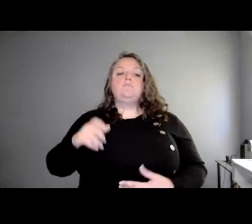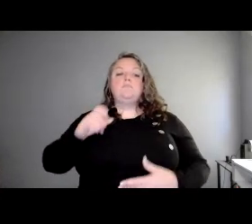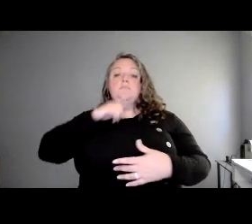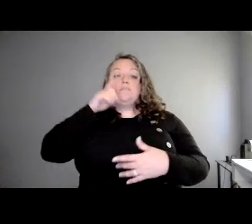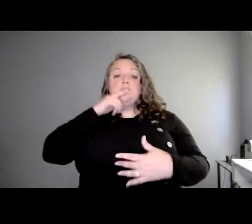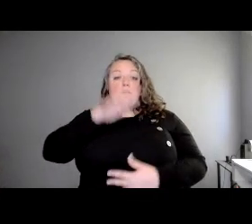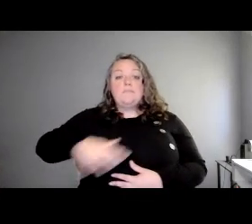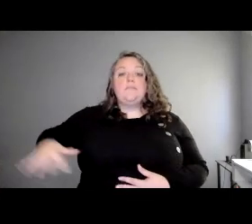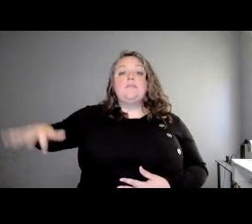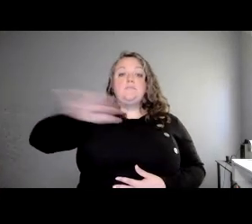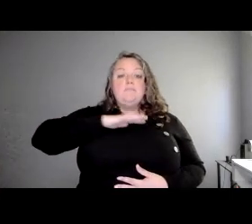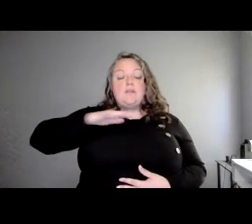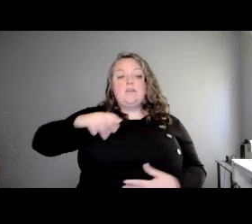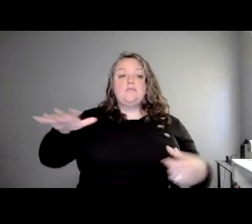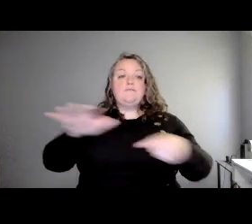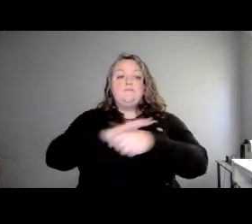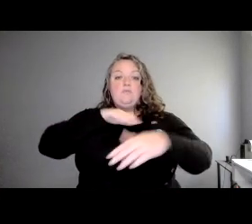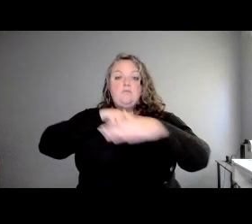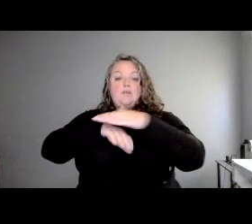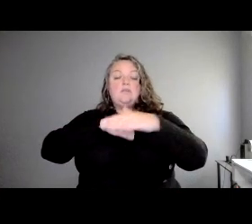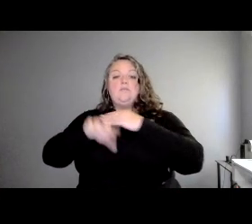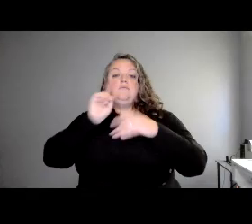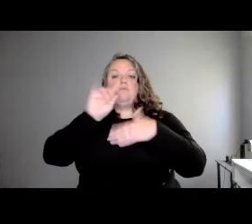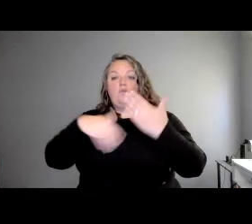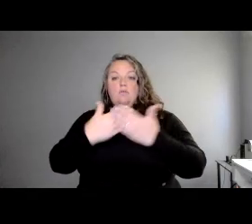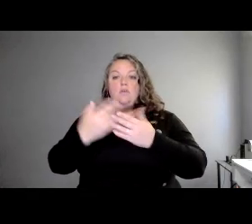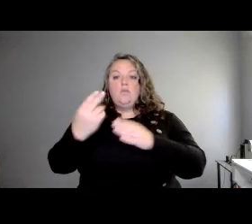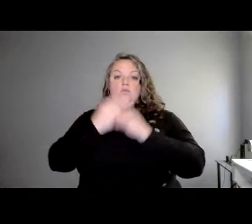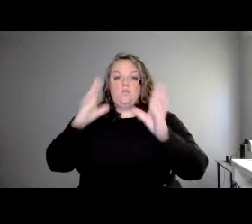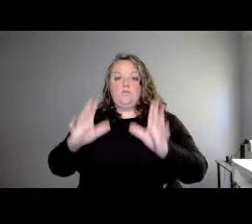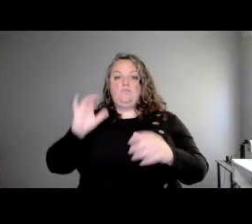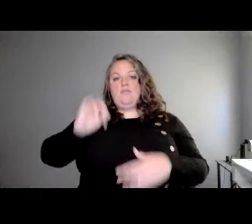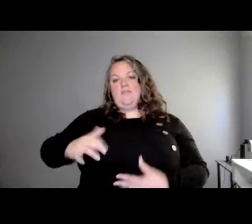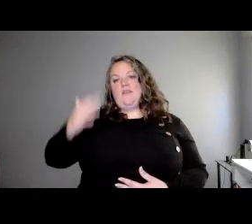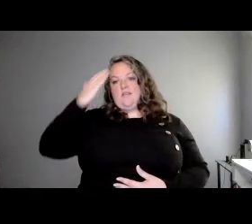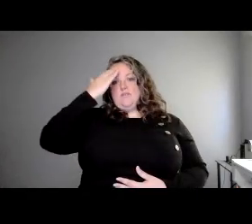enhancing mobility for all users. And that's why I have the bicyclist in the background.